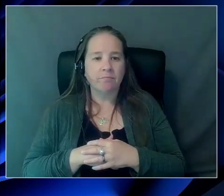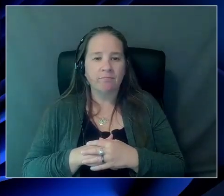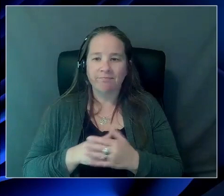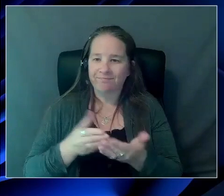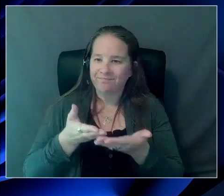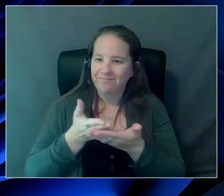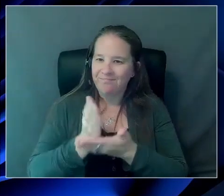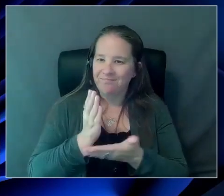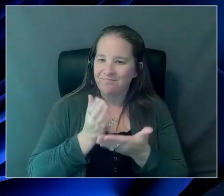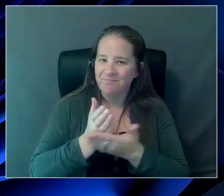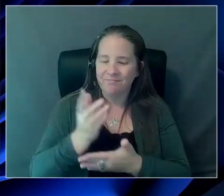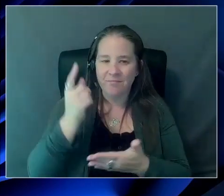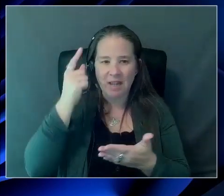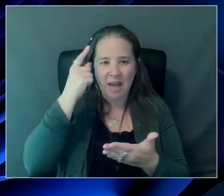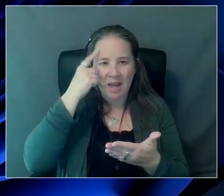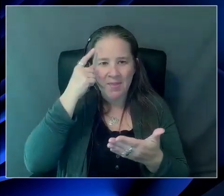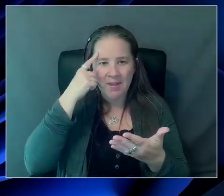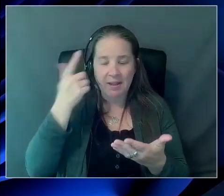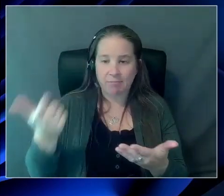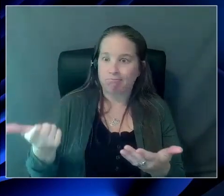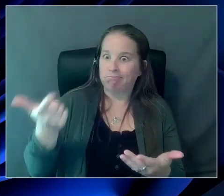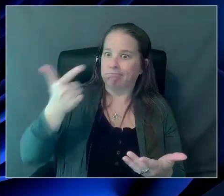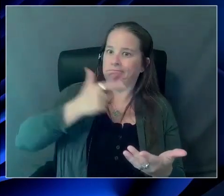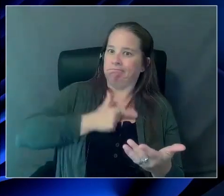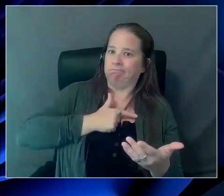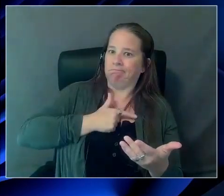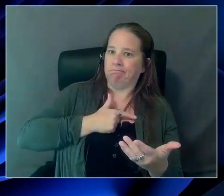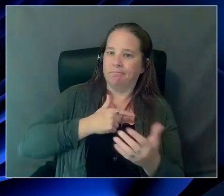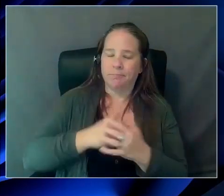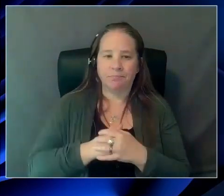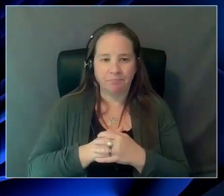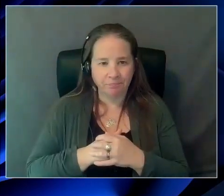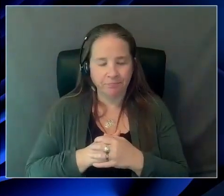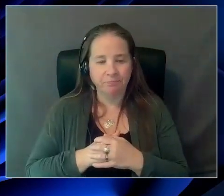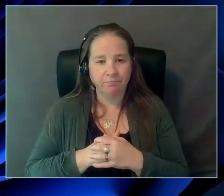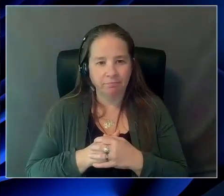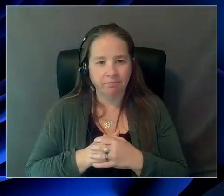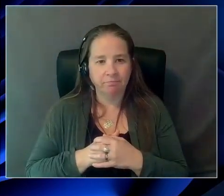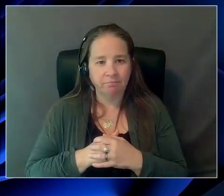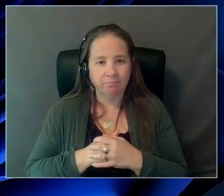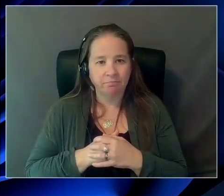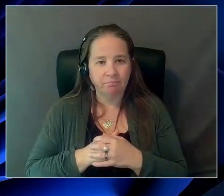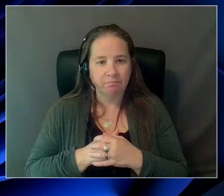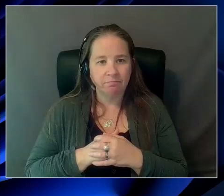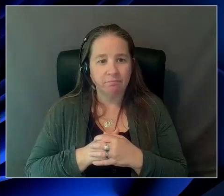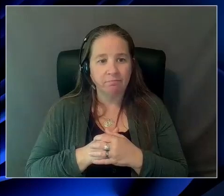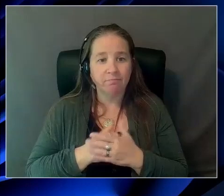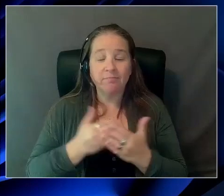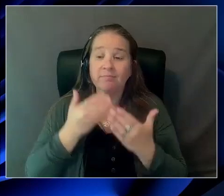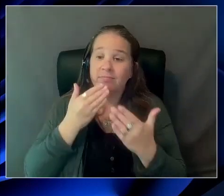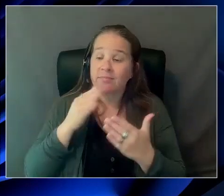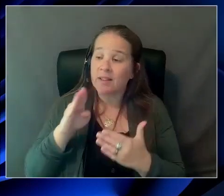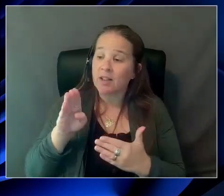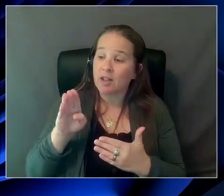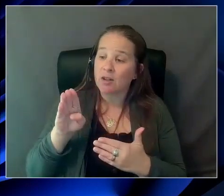Alright, I think that's over to me. Uhm, so thank you Brett and thank you to